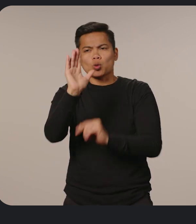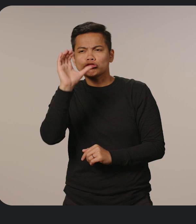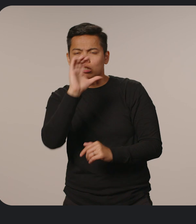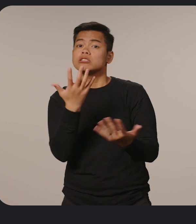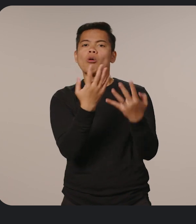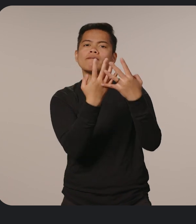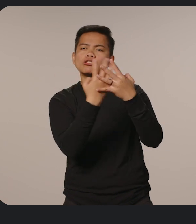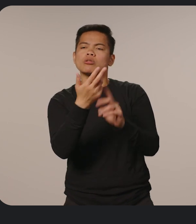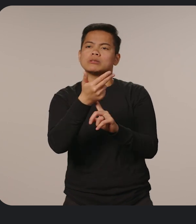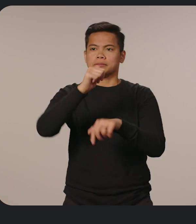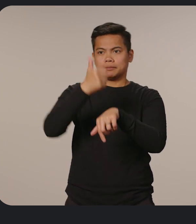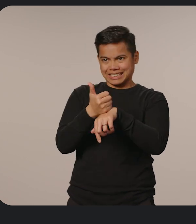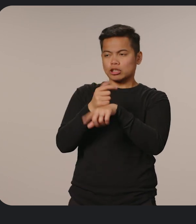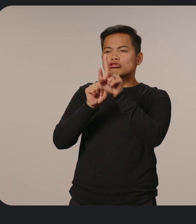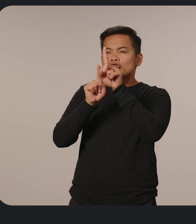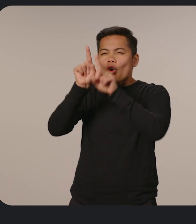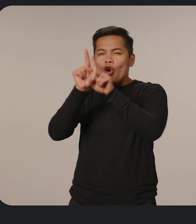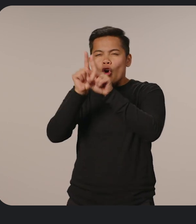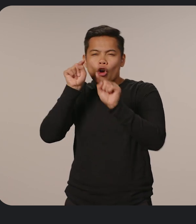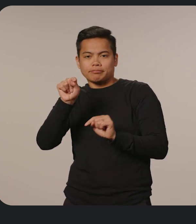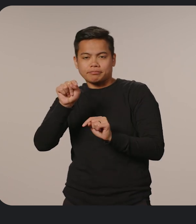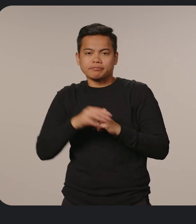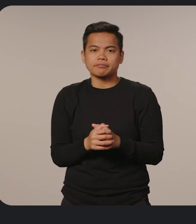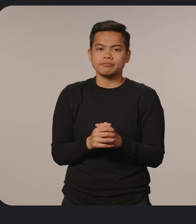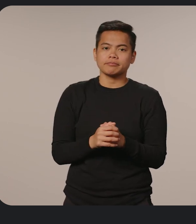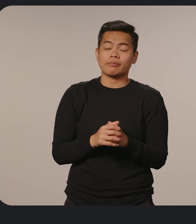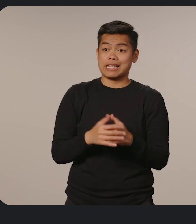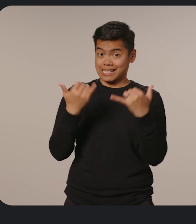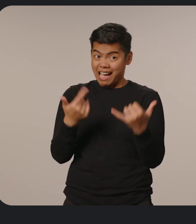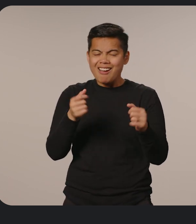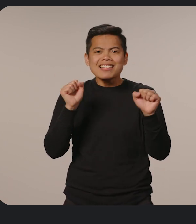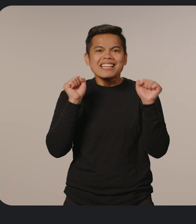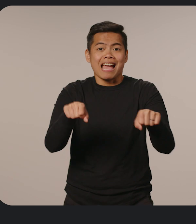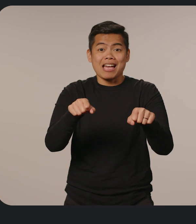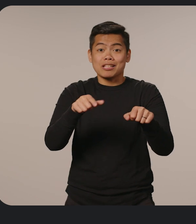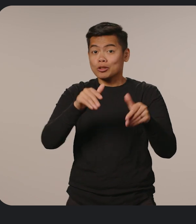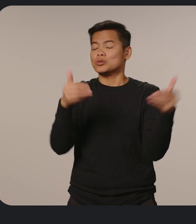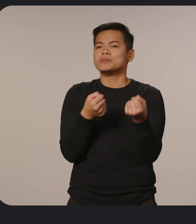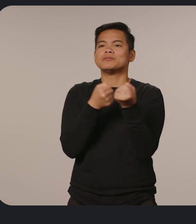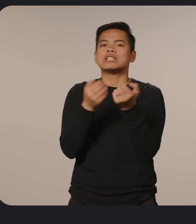your search to also filter hotels based on the Stars field